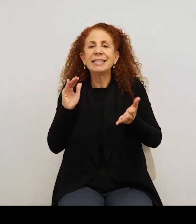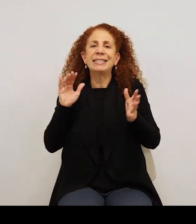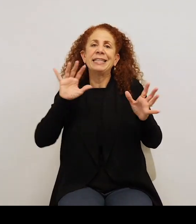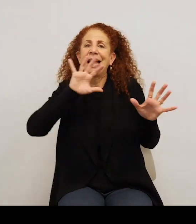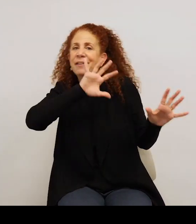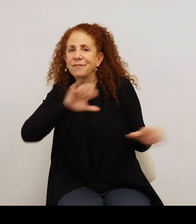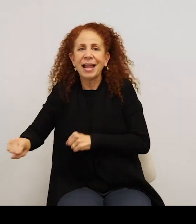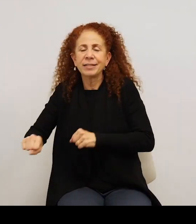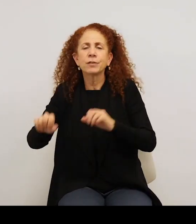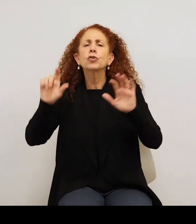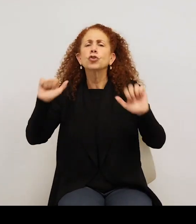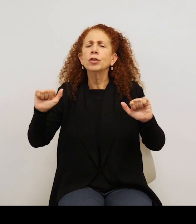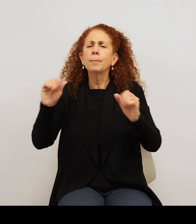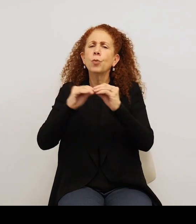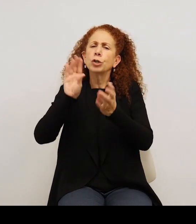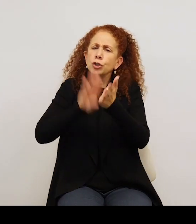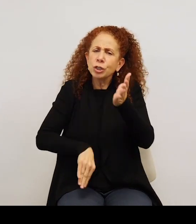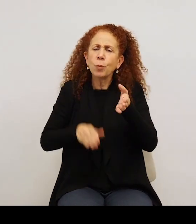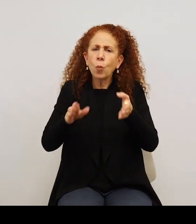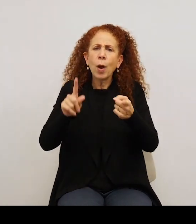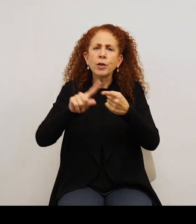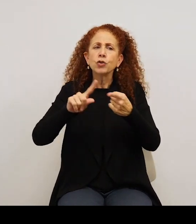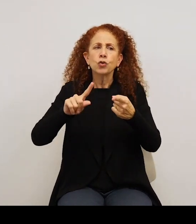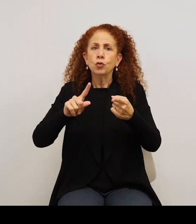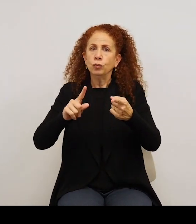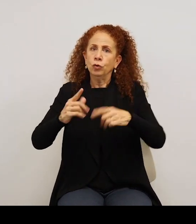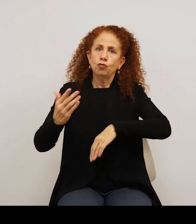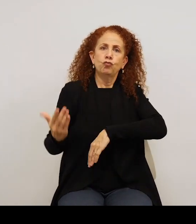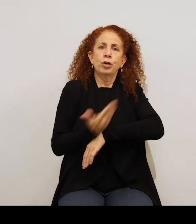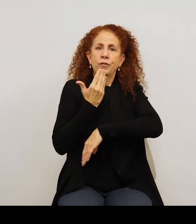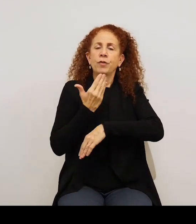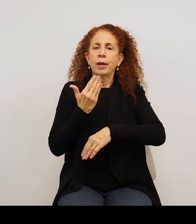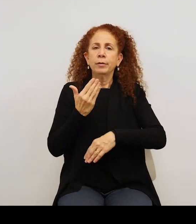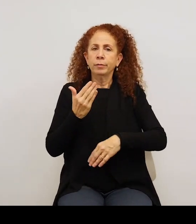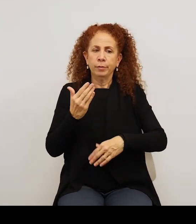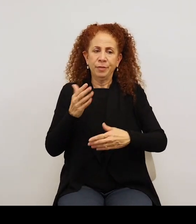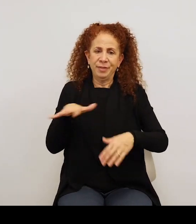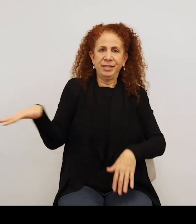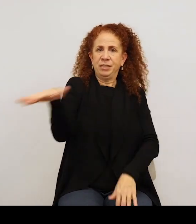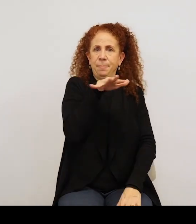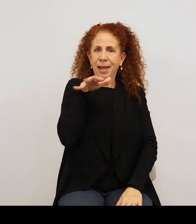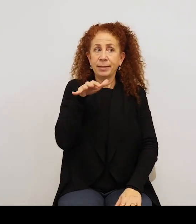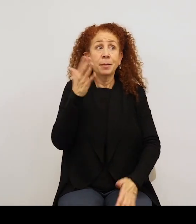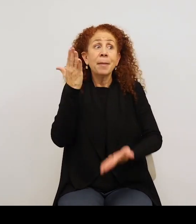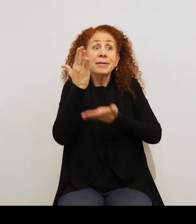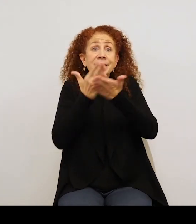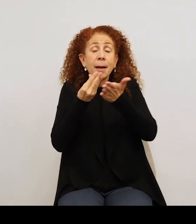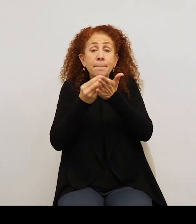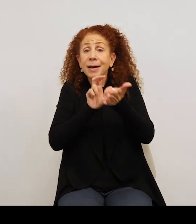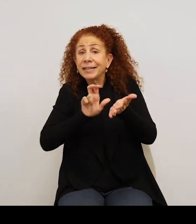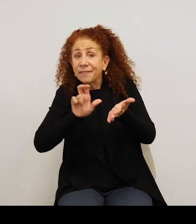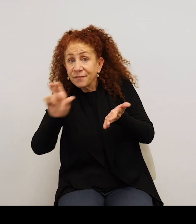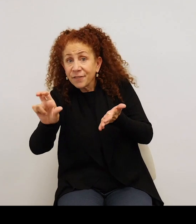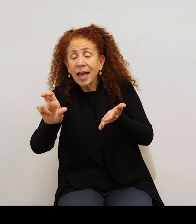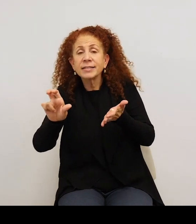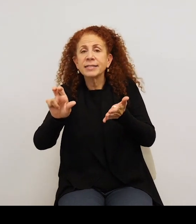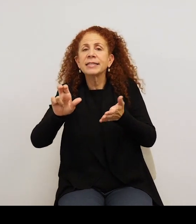cheaper way to recreate this urban space, and maybe taking some of the money to invest it, rather, in maintenance of it.